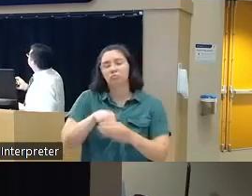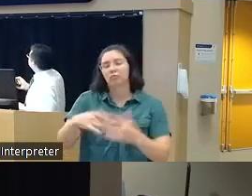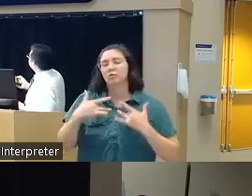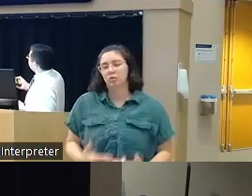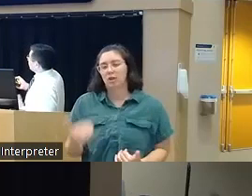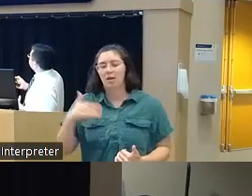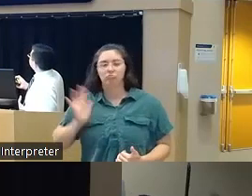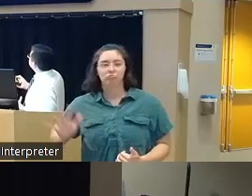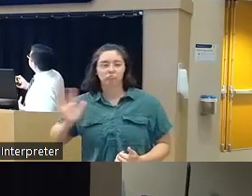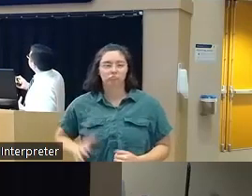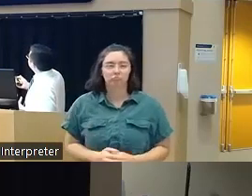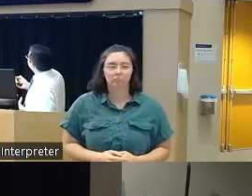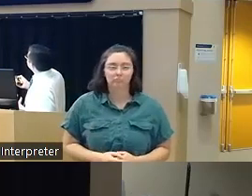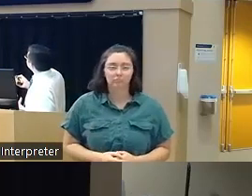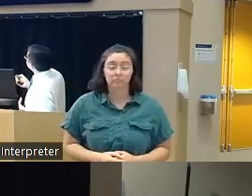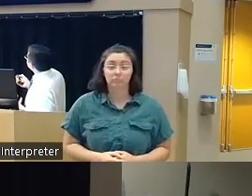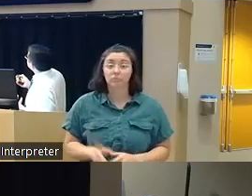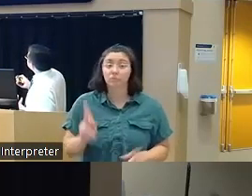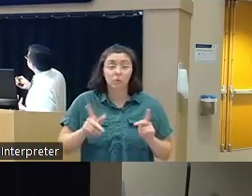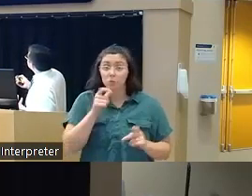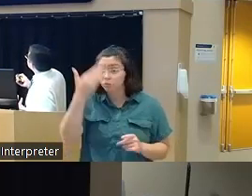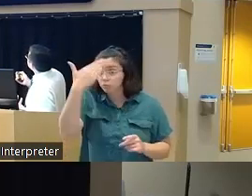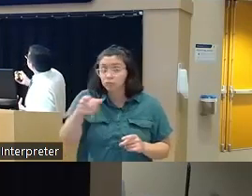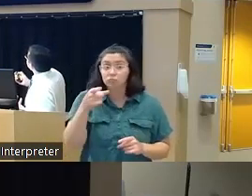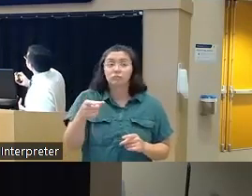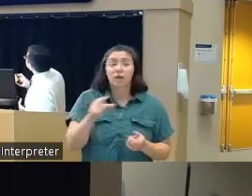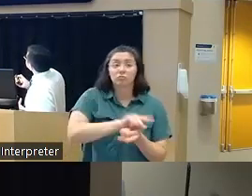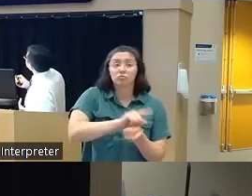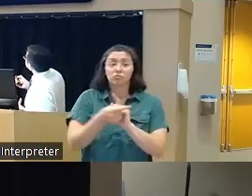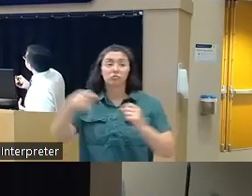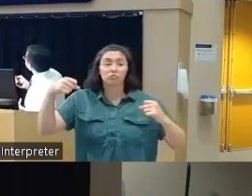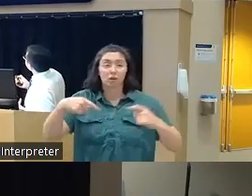but here for those people who don't know there's a transcranial direct current stimulation where